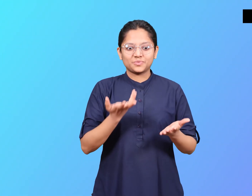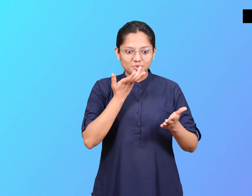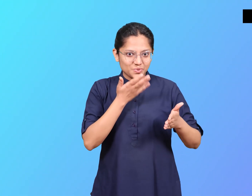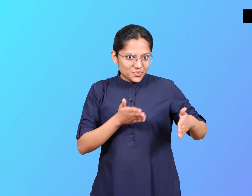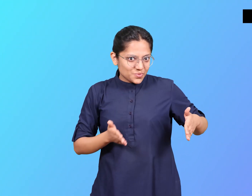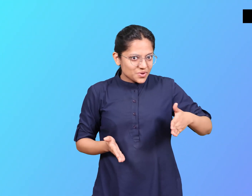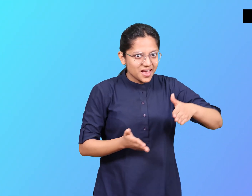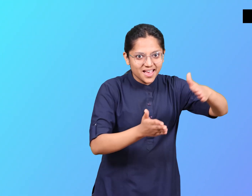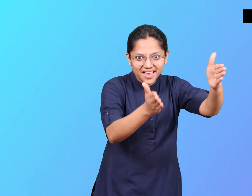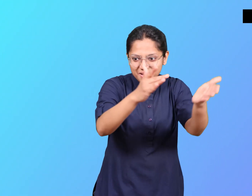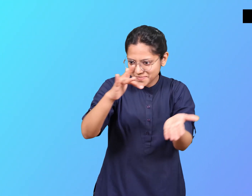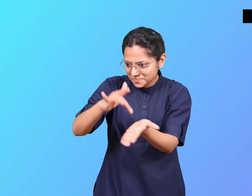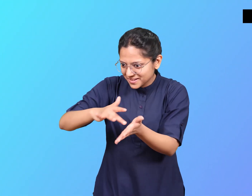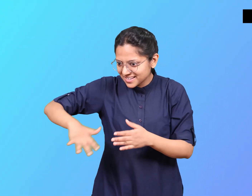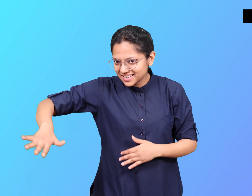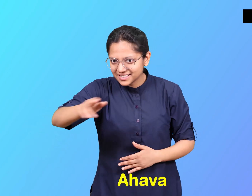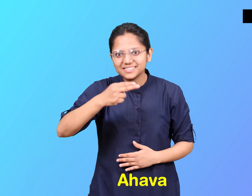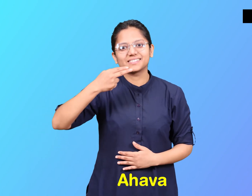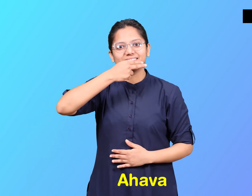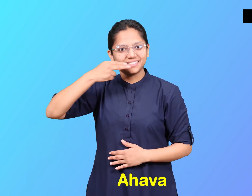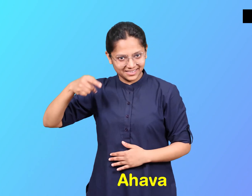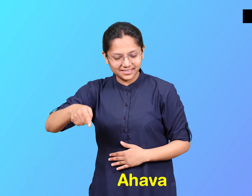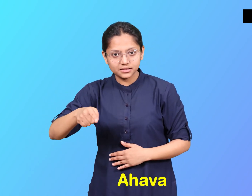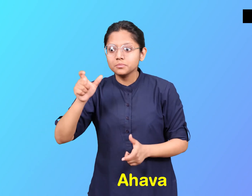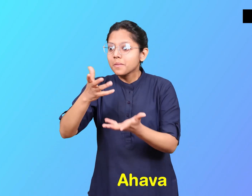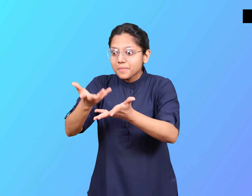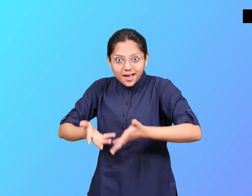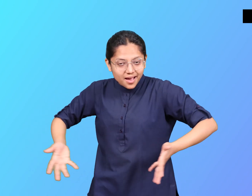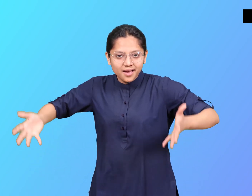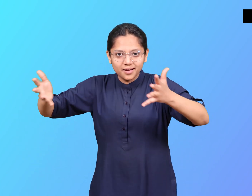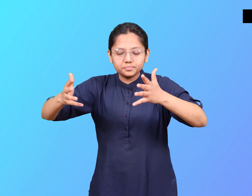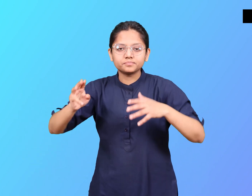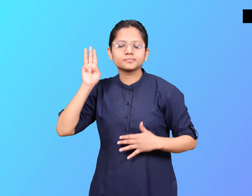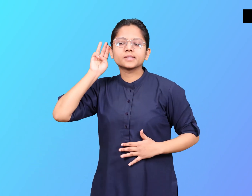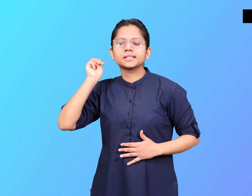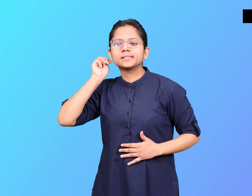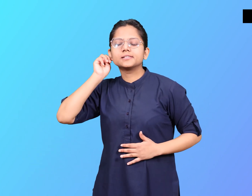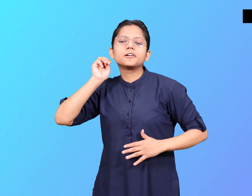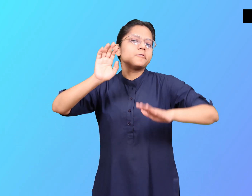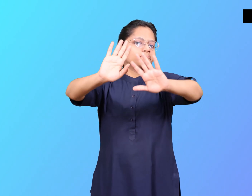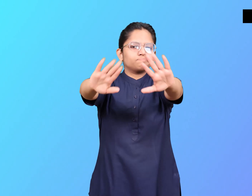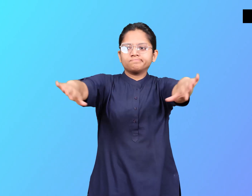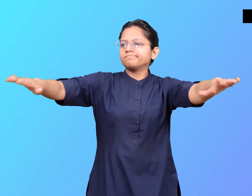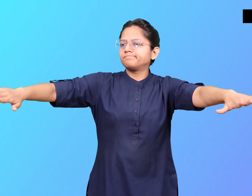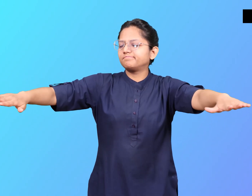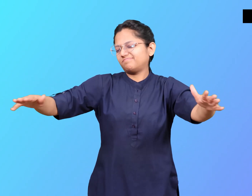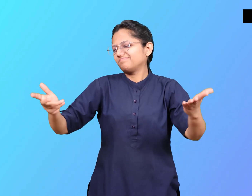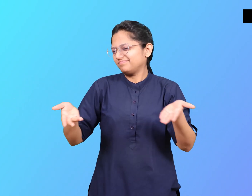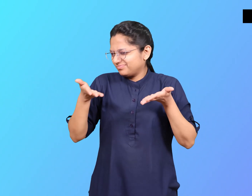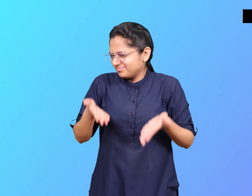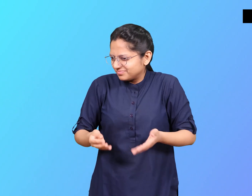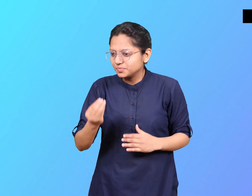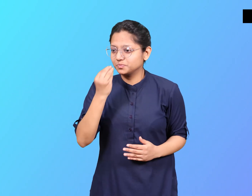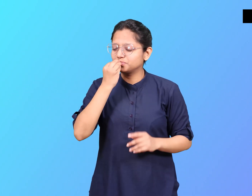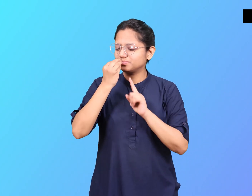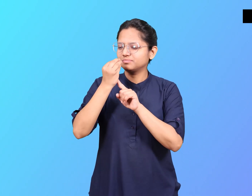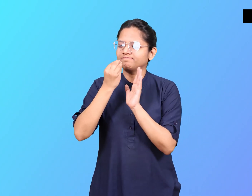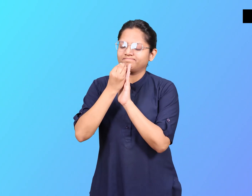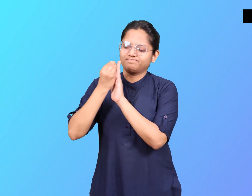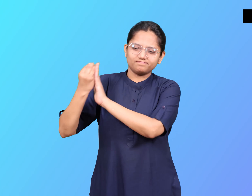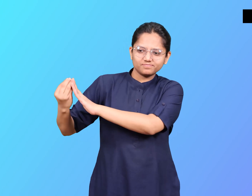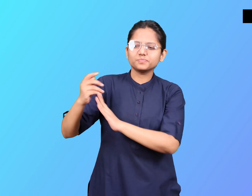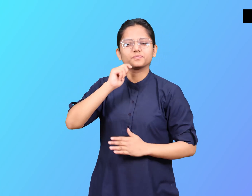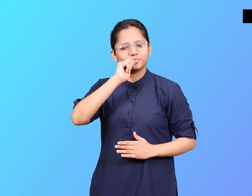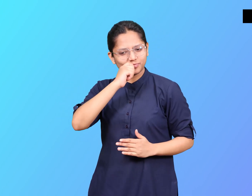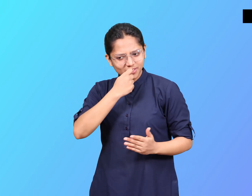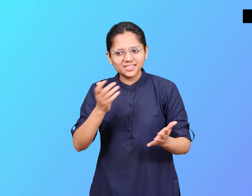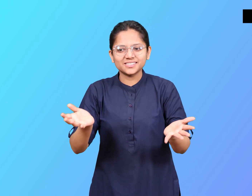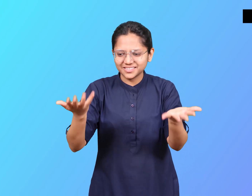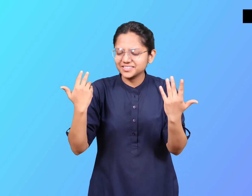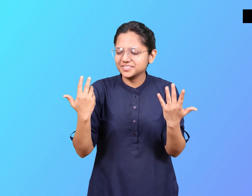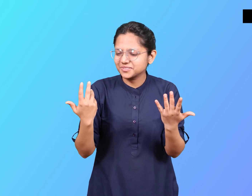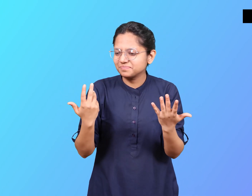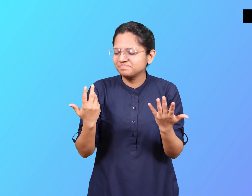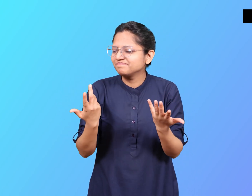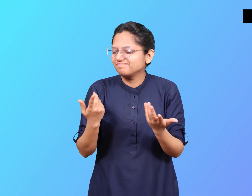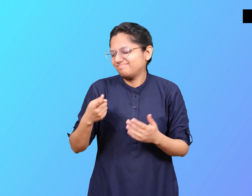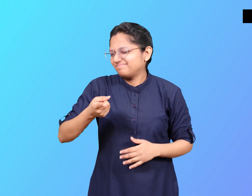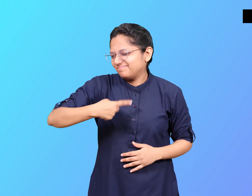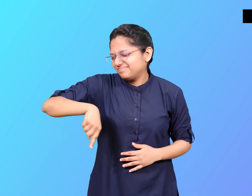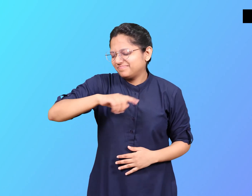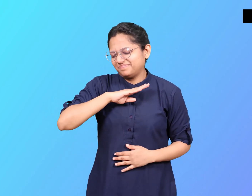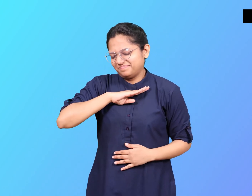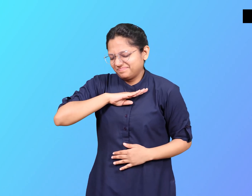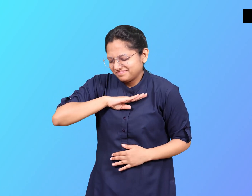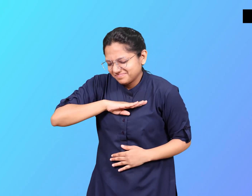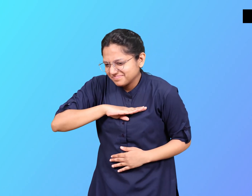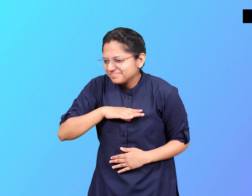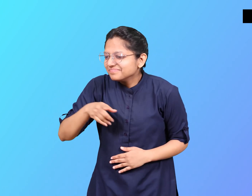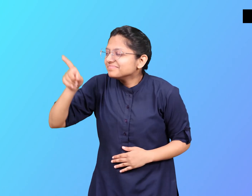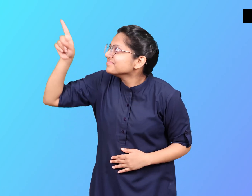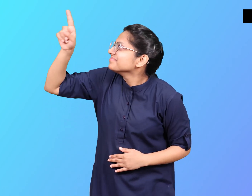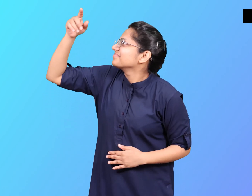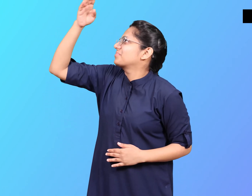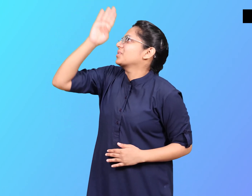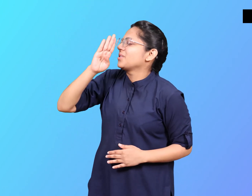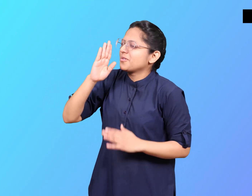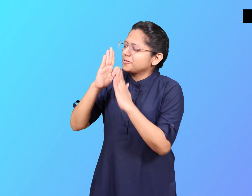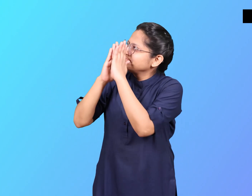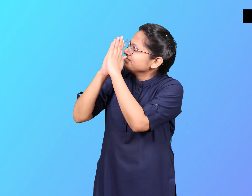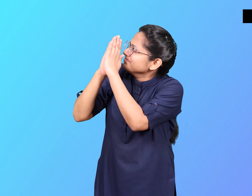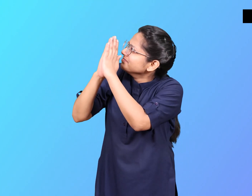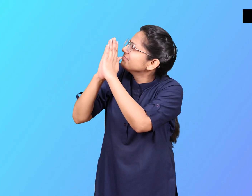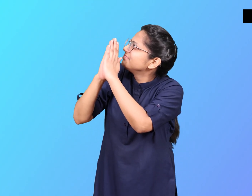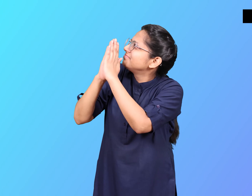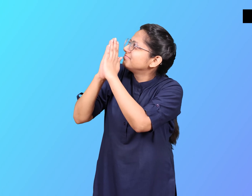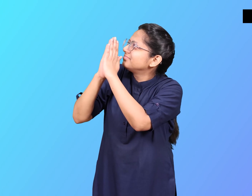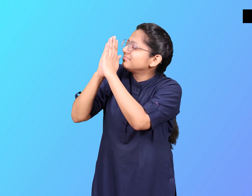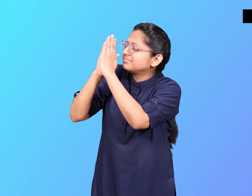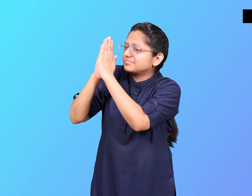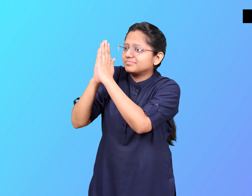There, near the Ahava River, I announced that we should all fast to humble ourselves before our God.